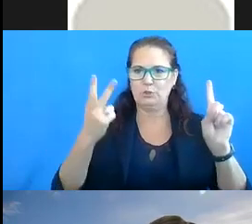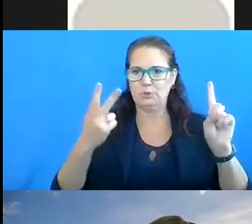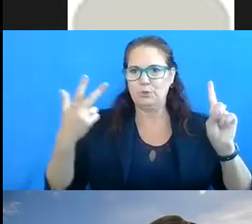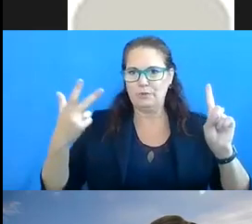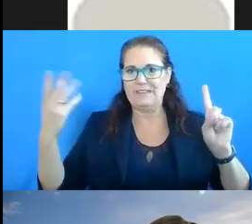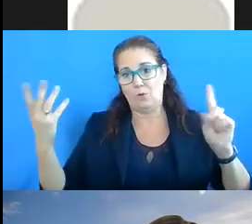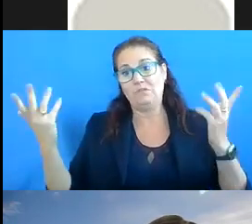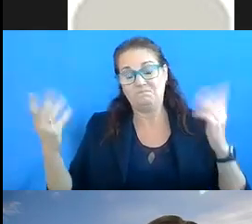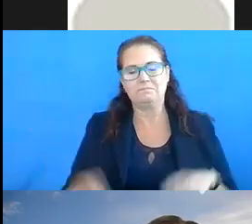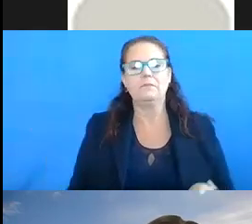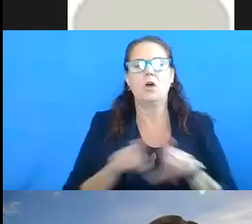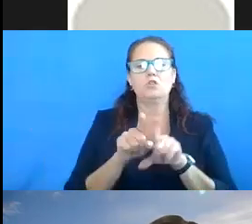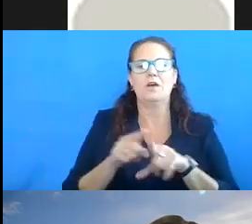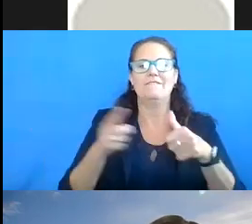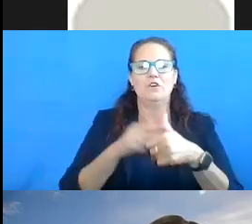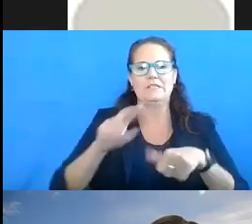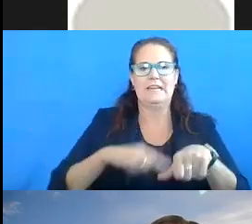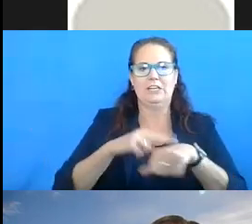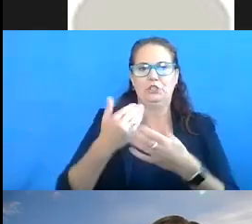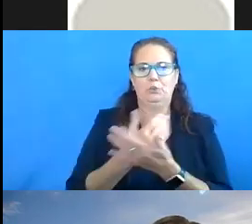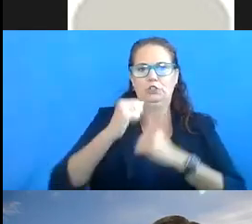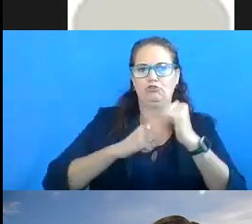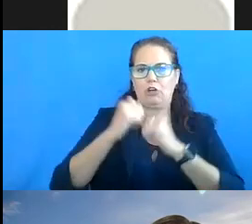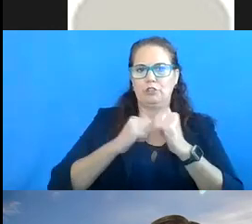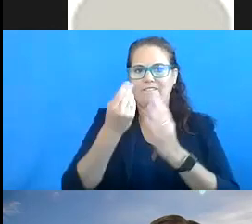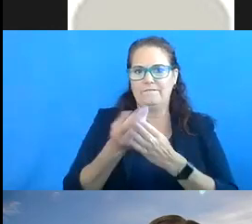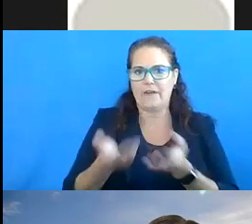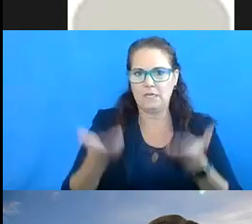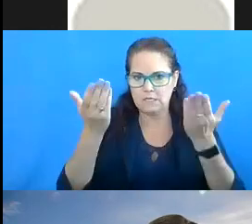There is also the First Nations Infrastructure Fund. A lot has to do with capacity